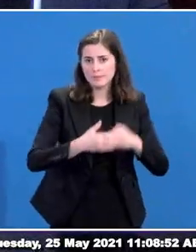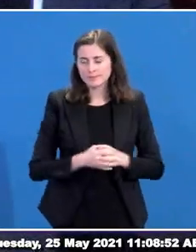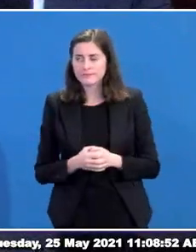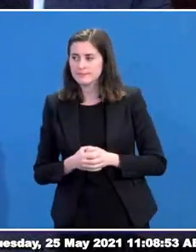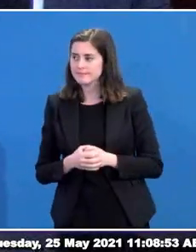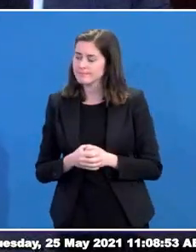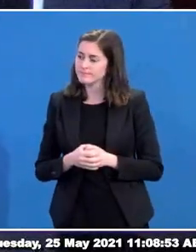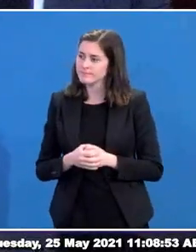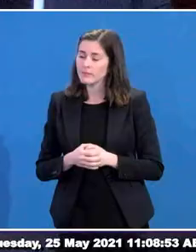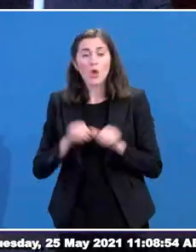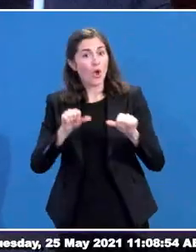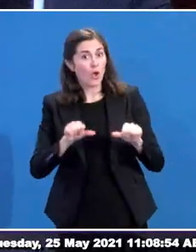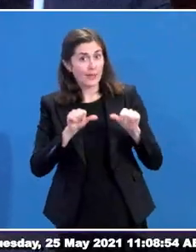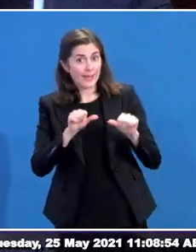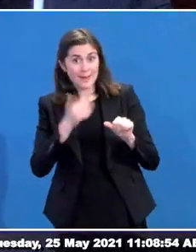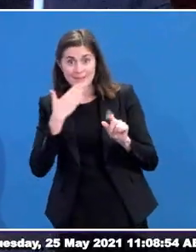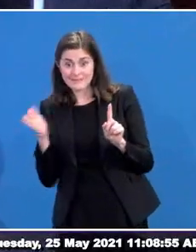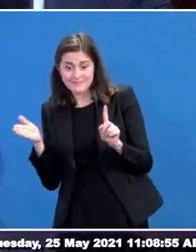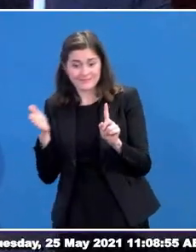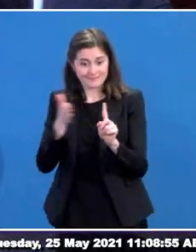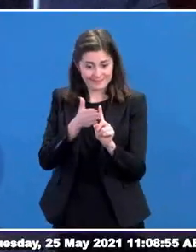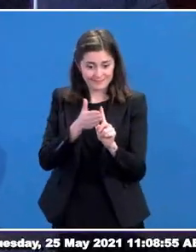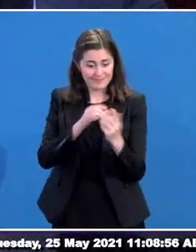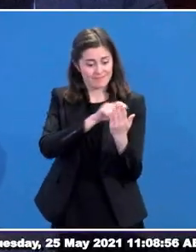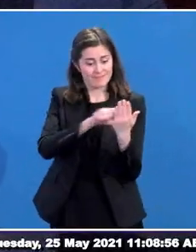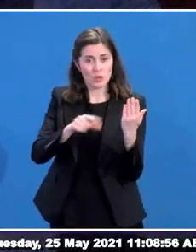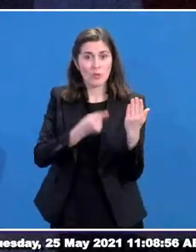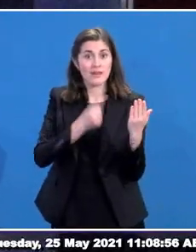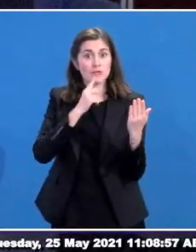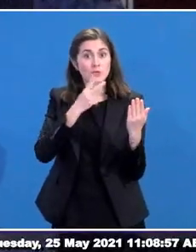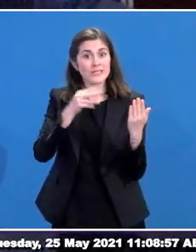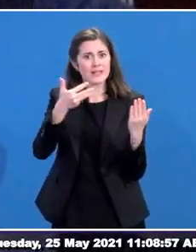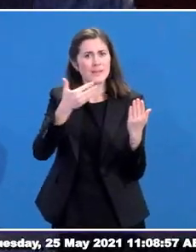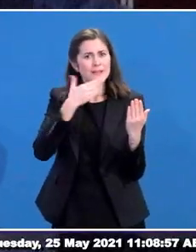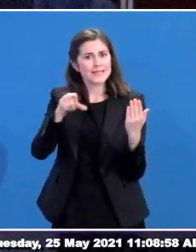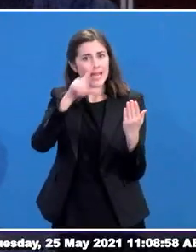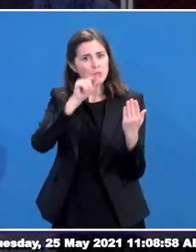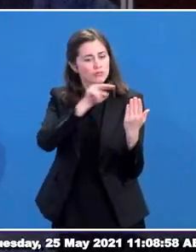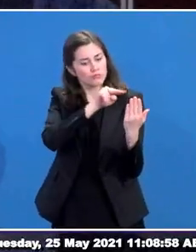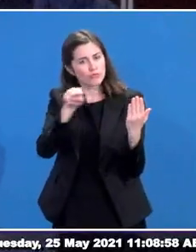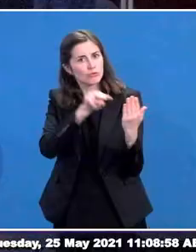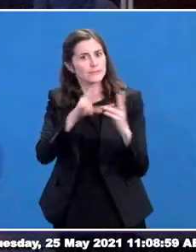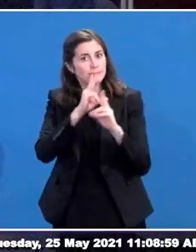Can I take you back to paragraph 129. ELIZA: Yes. Just ask you to read in concluding your evidence